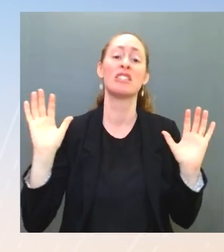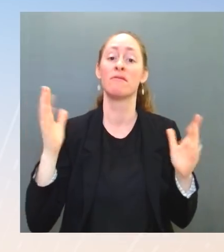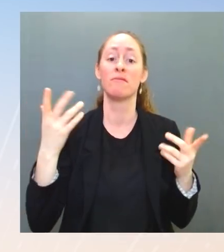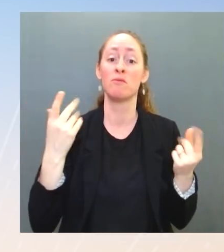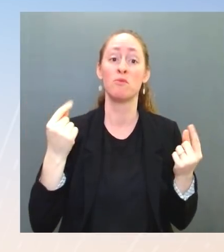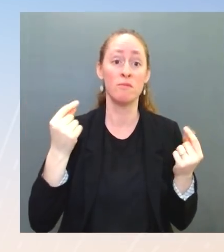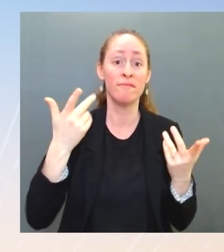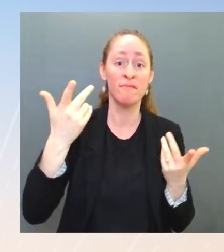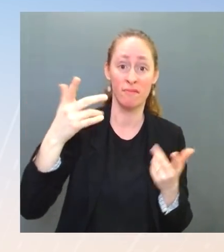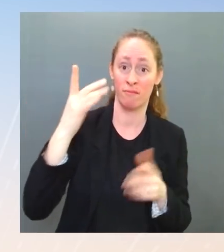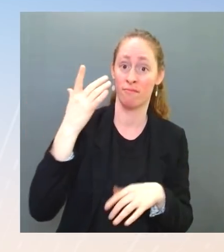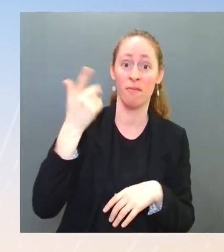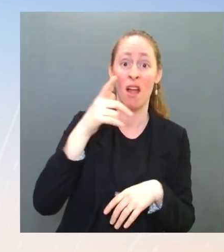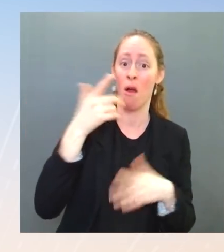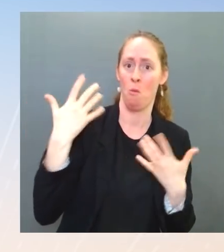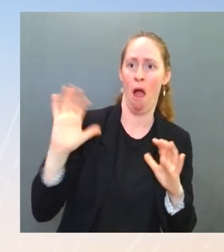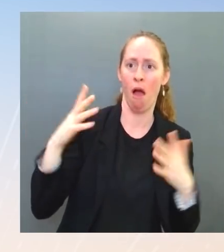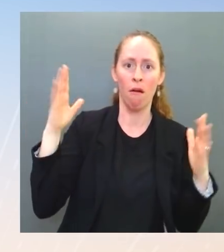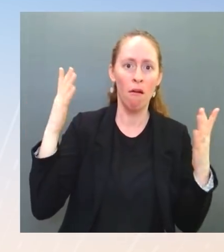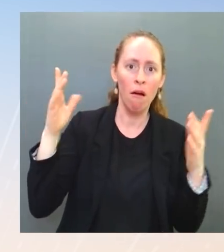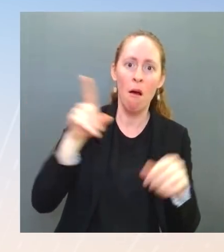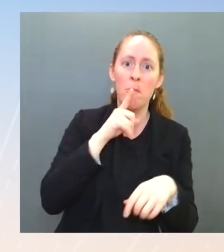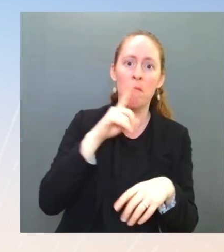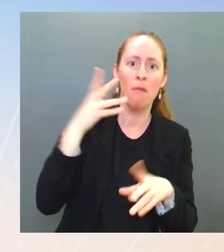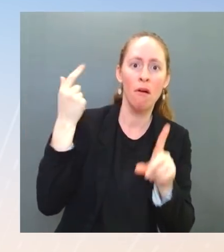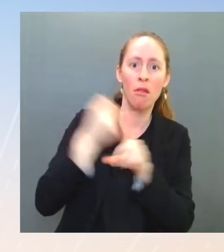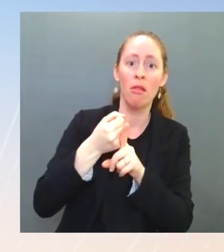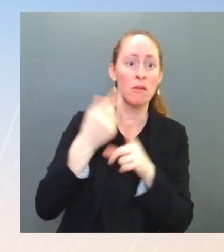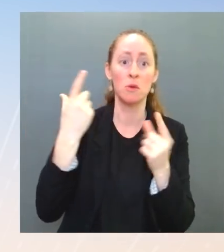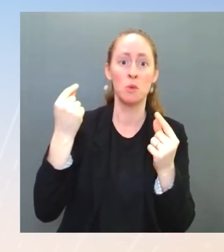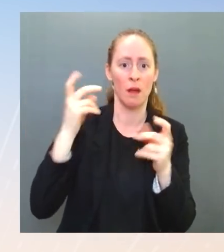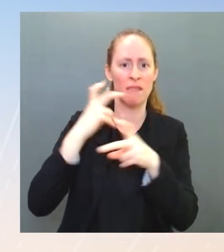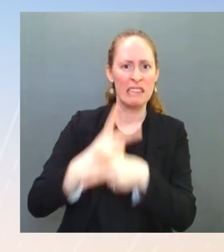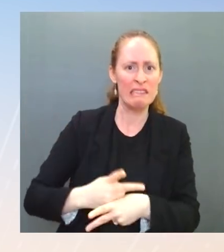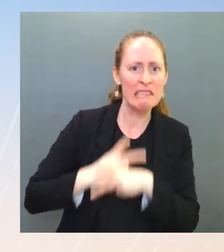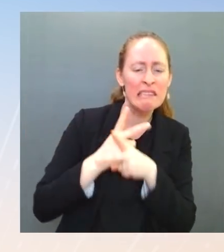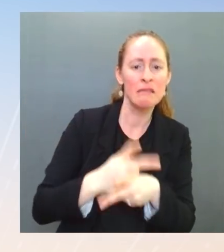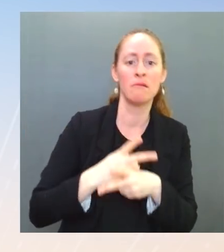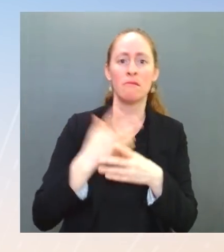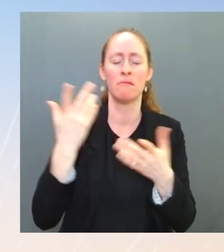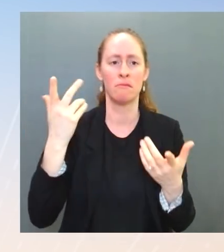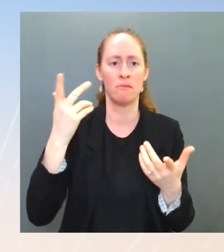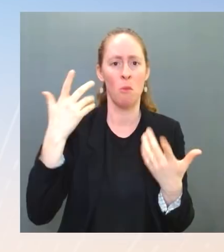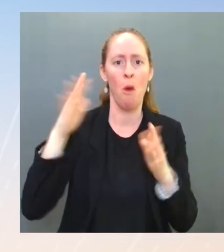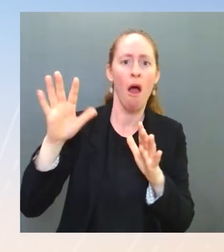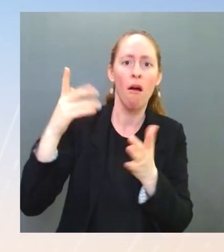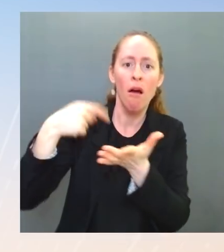should not mean financial hardship for American families. That is why the administration is going to hold medical providers